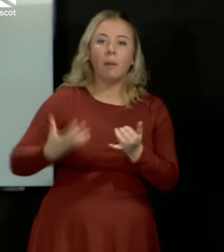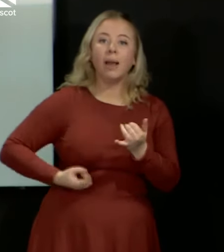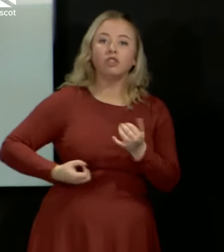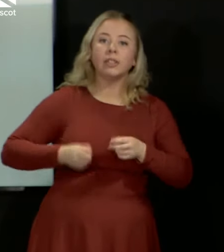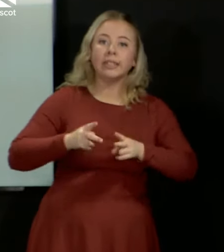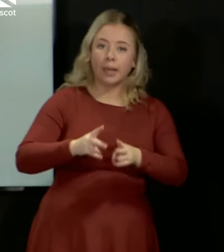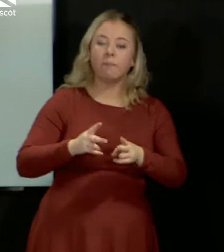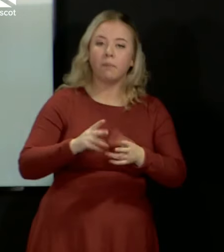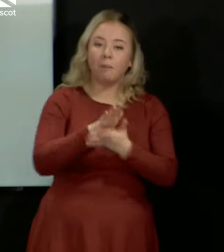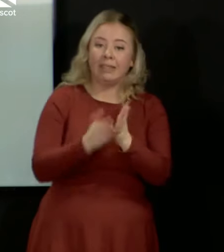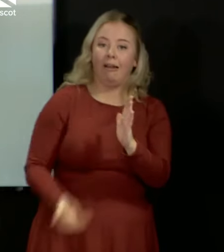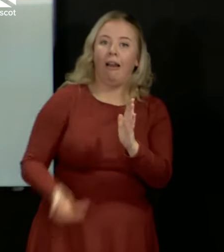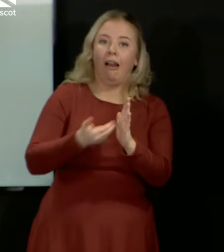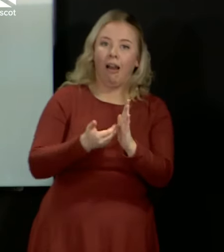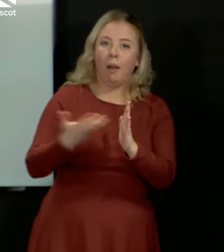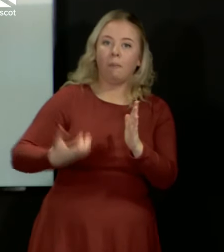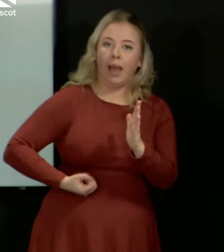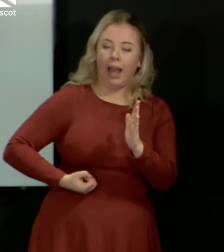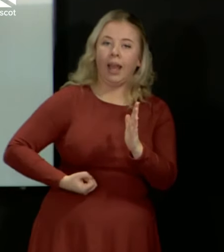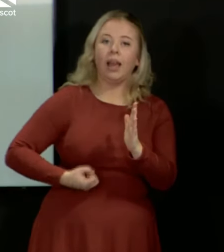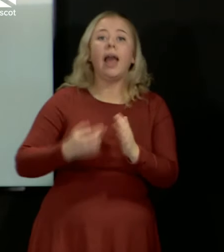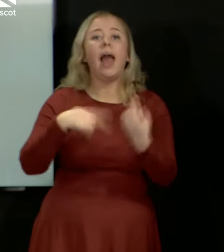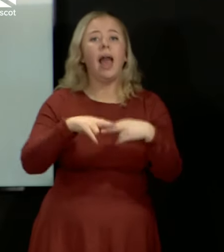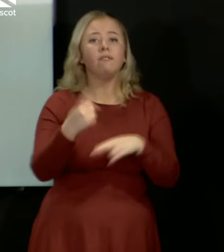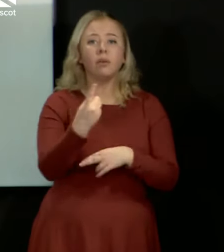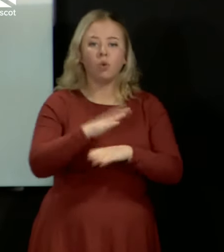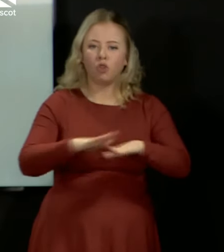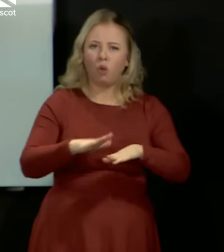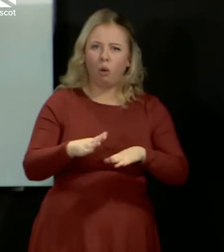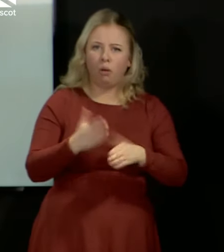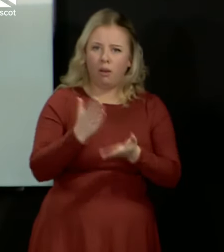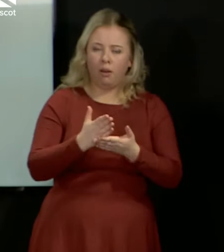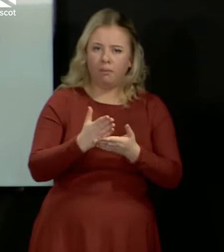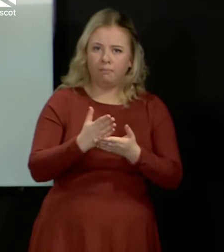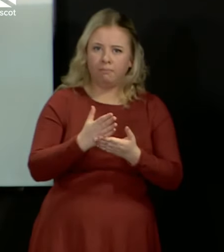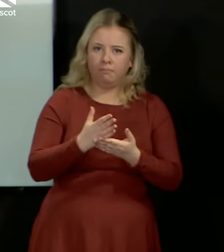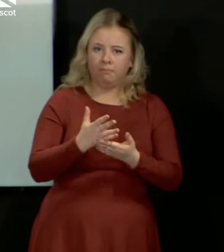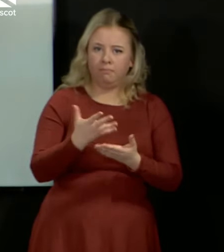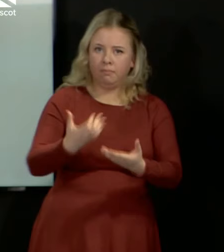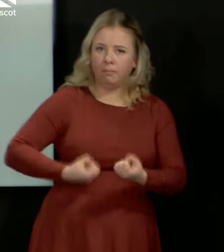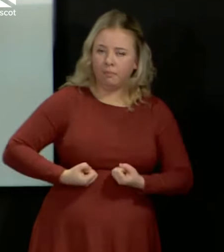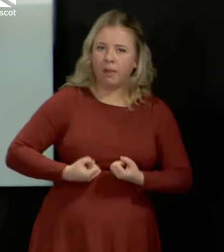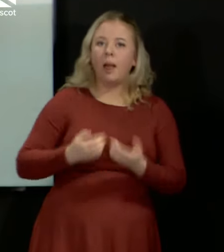and in circumstances where staff would not be entitled to the maximum pension benefit available under existing